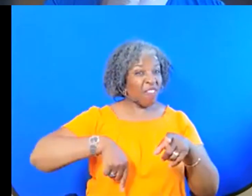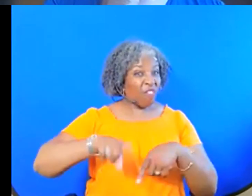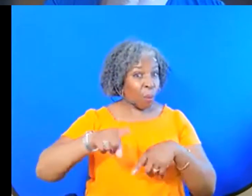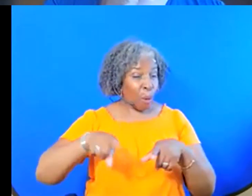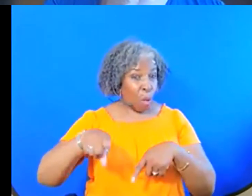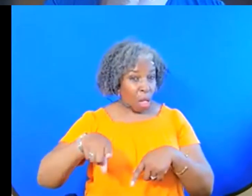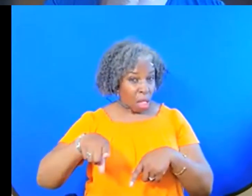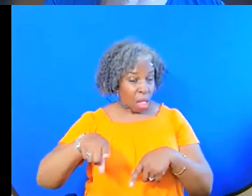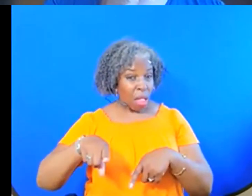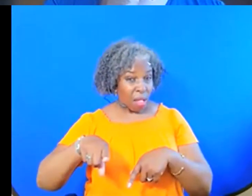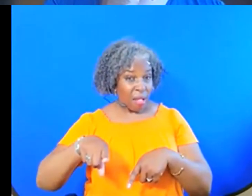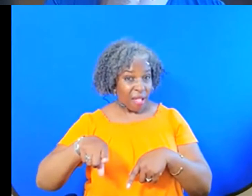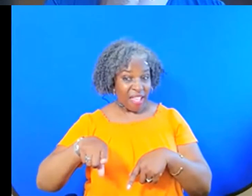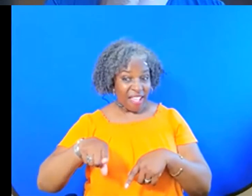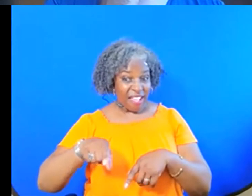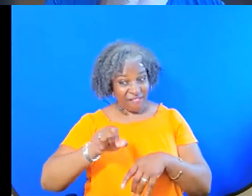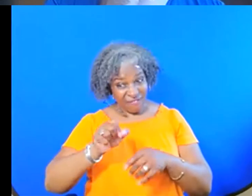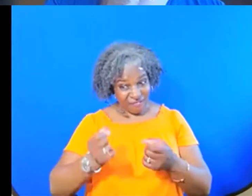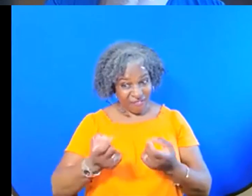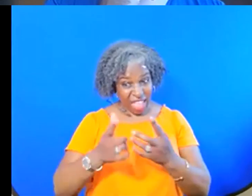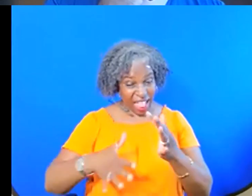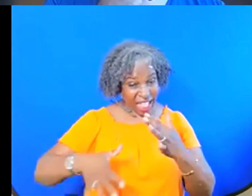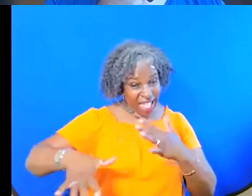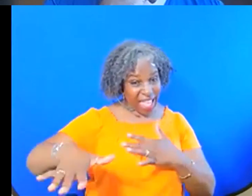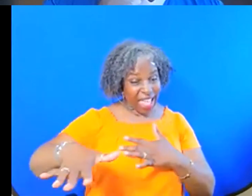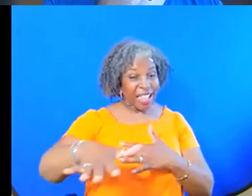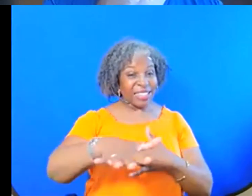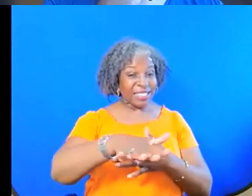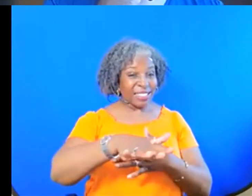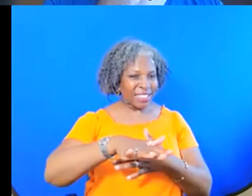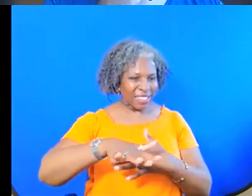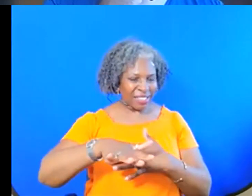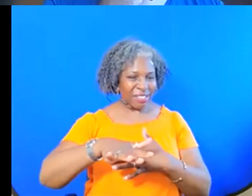And we said, what that would be 20 years from now, you know, we said, well, can we sit there,